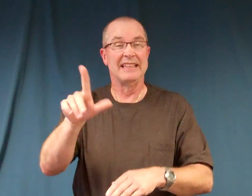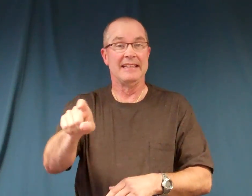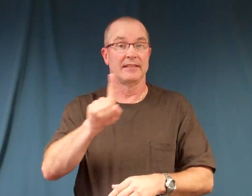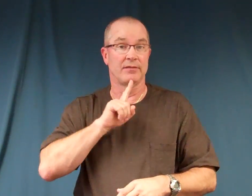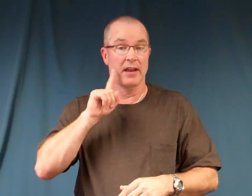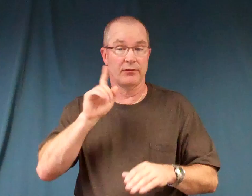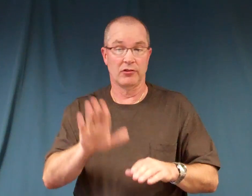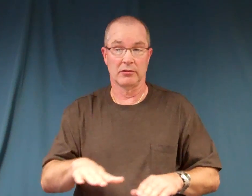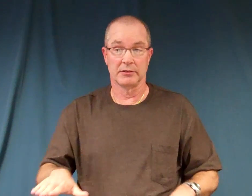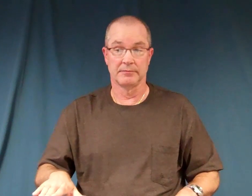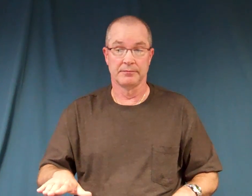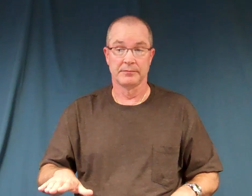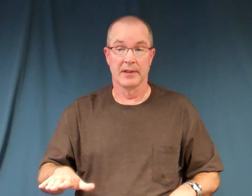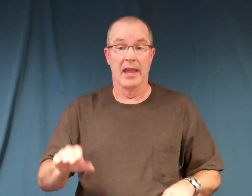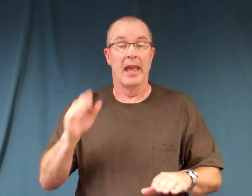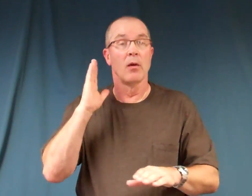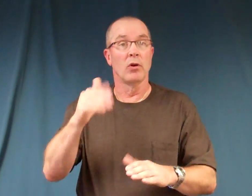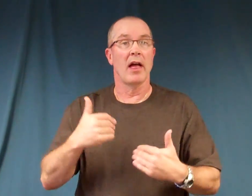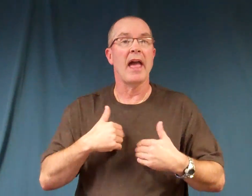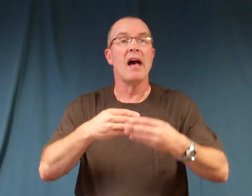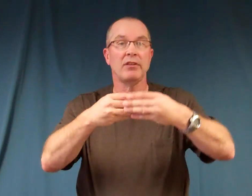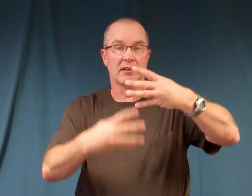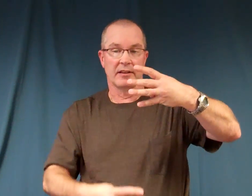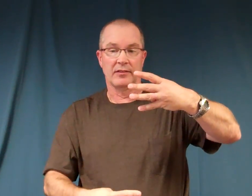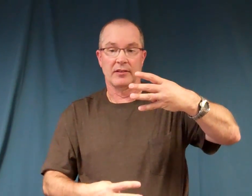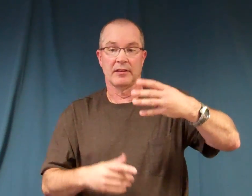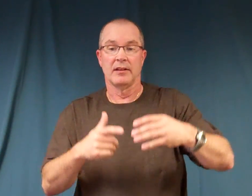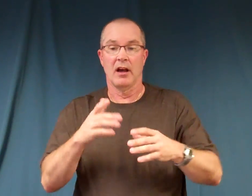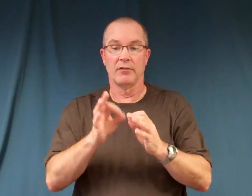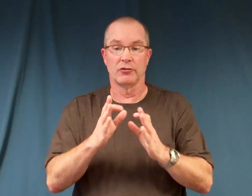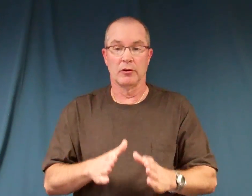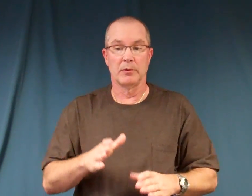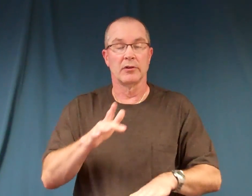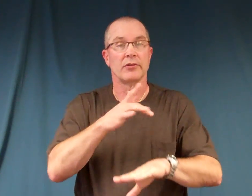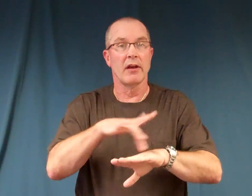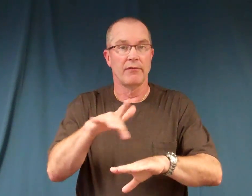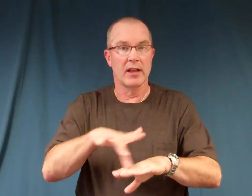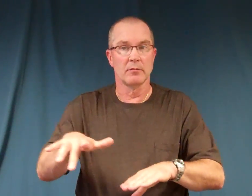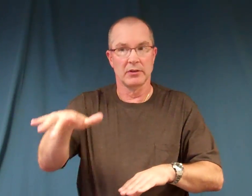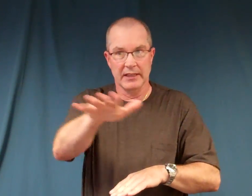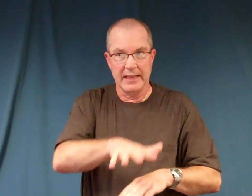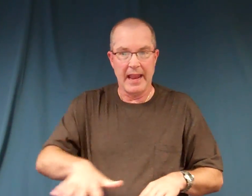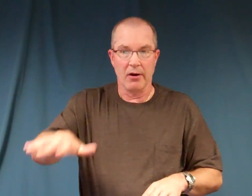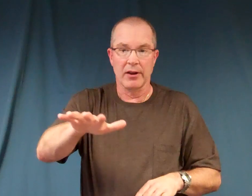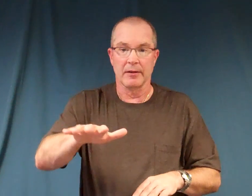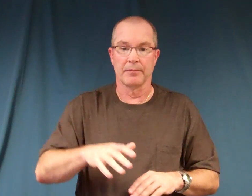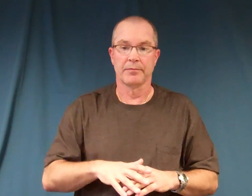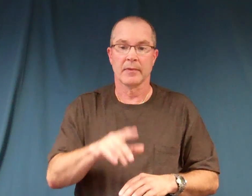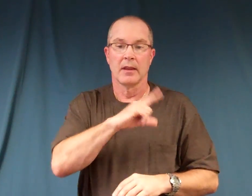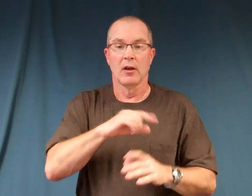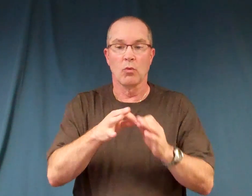the needs of Deaf children and will have a list of interpreters available in the area.